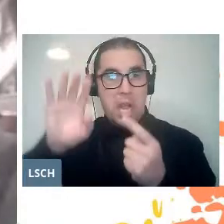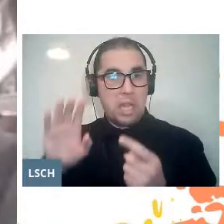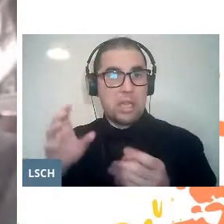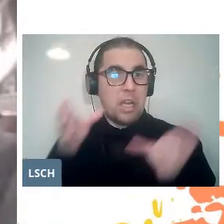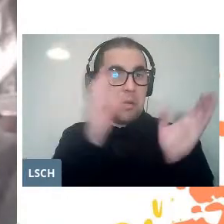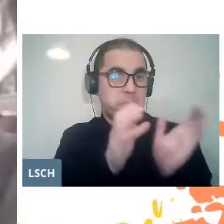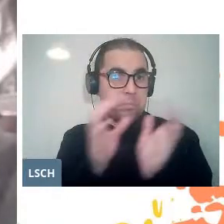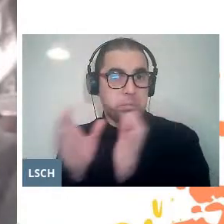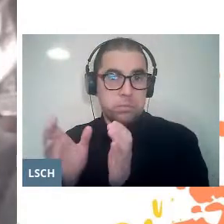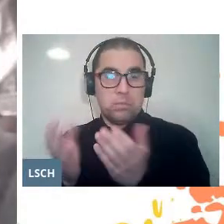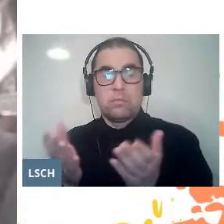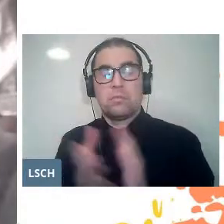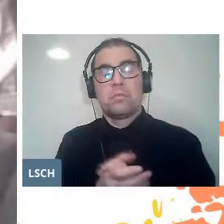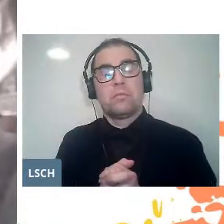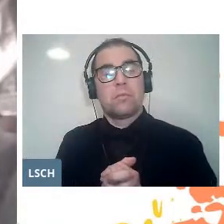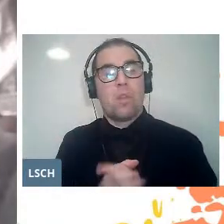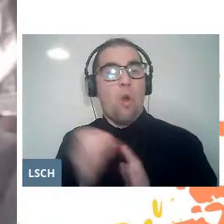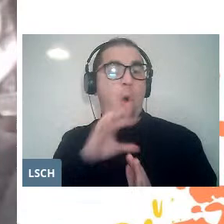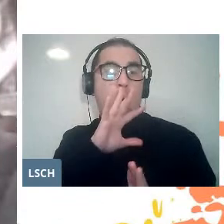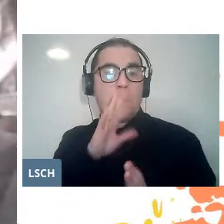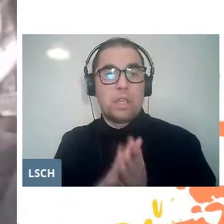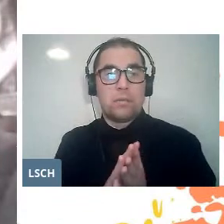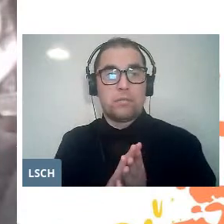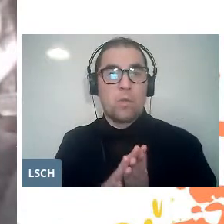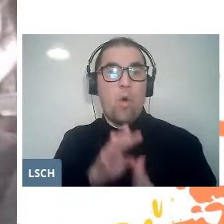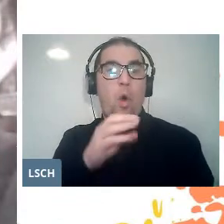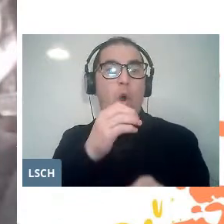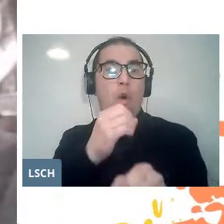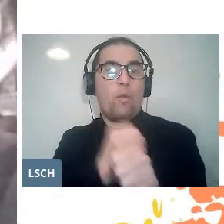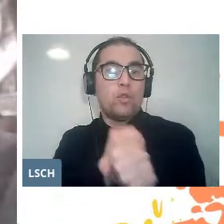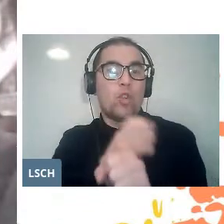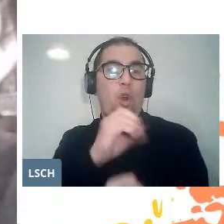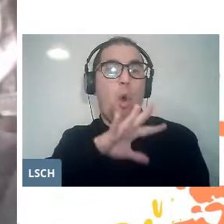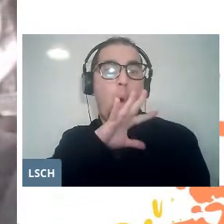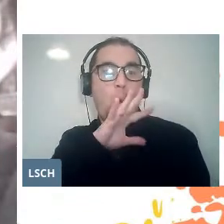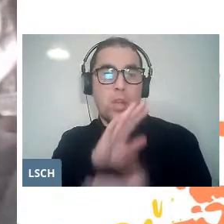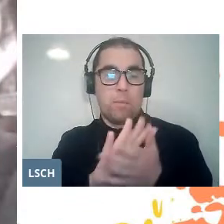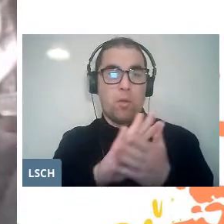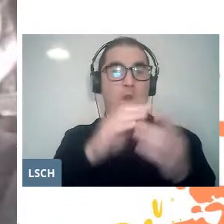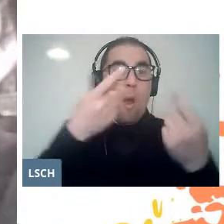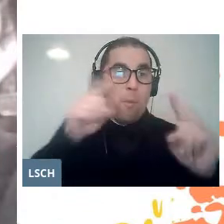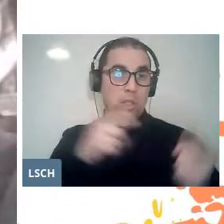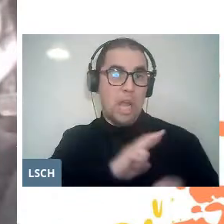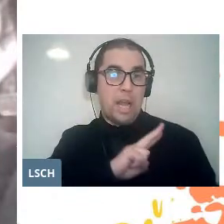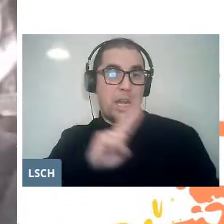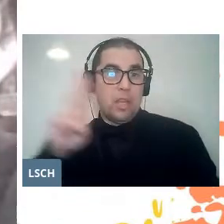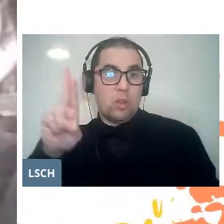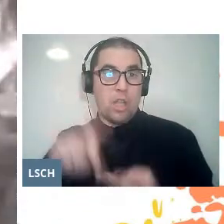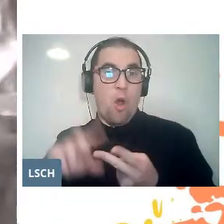through or with respect to their function. For example, if it is religious music or profane music.